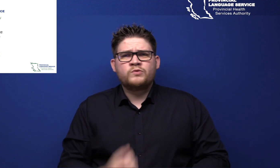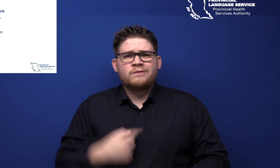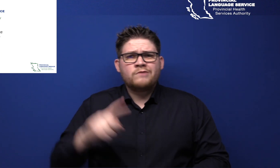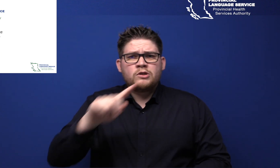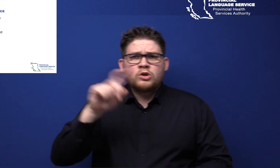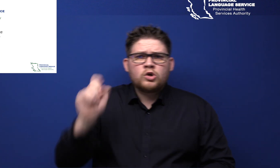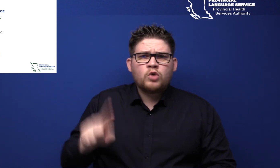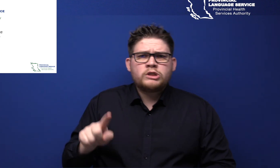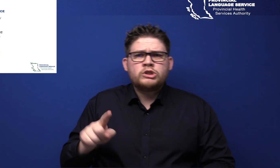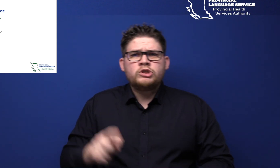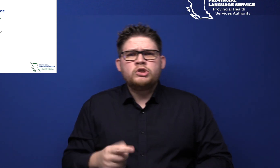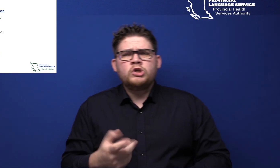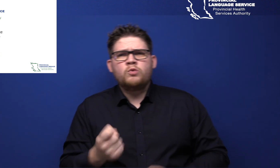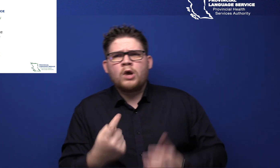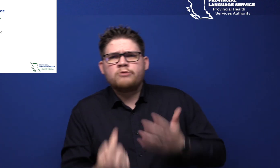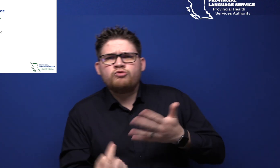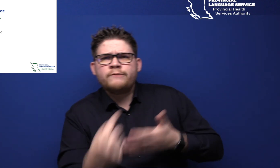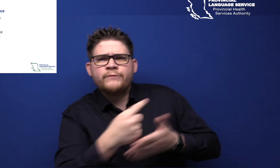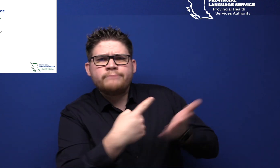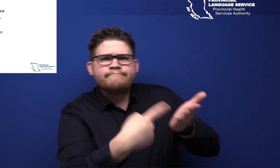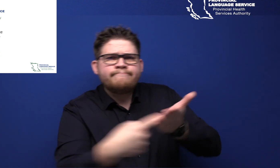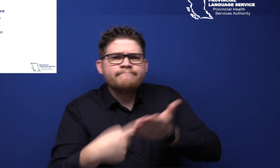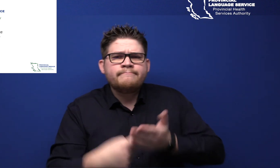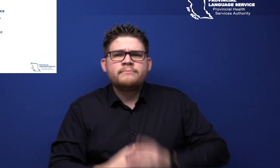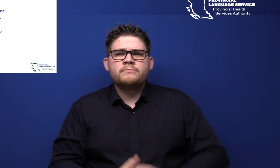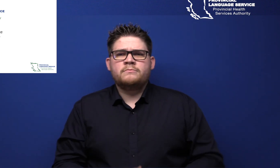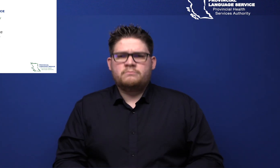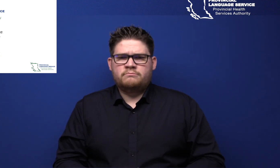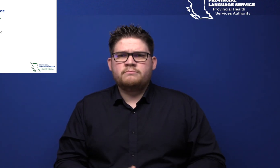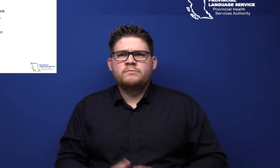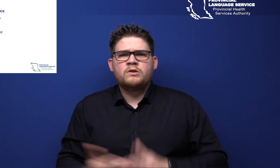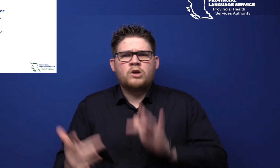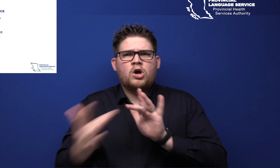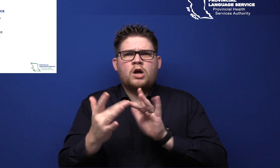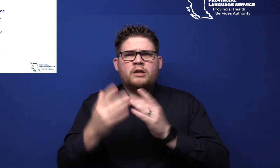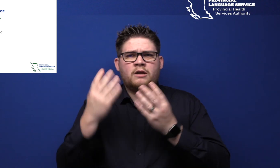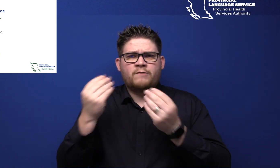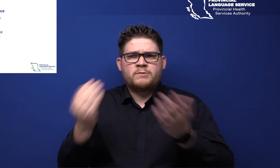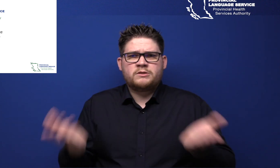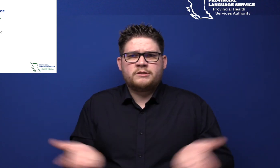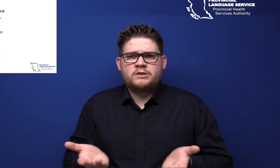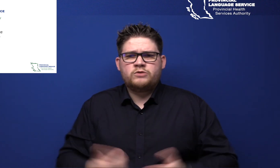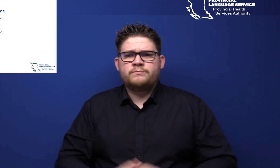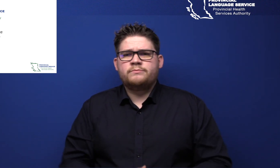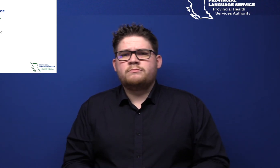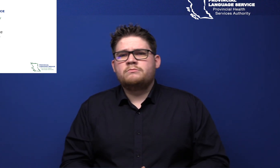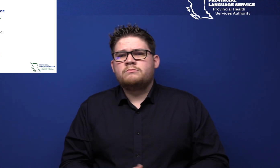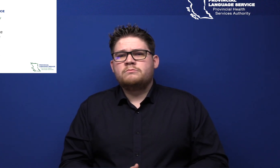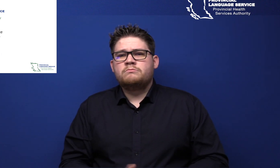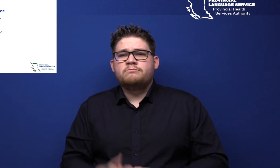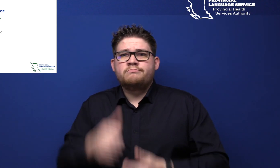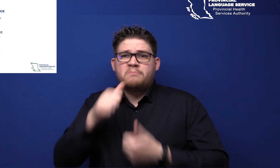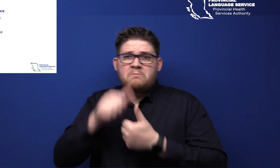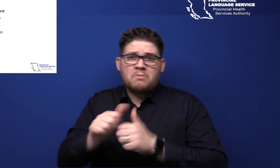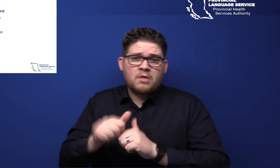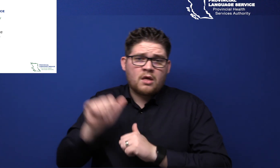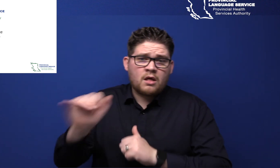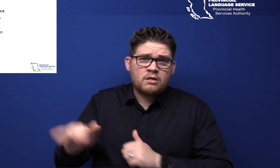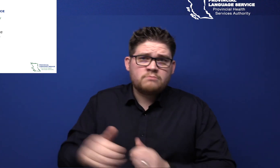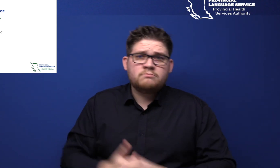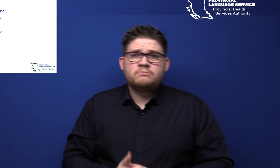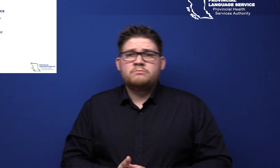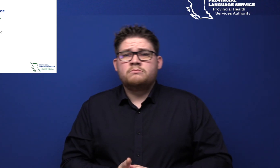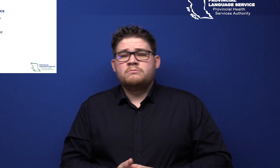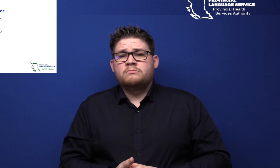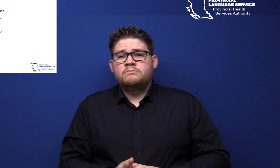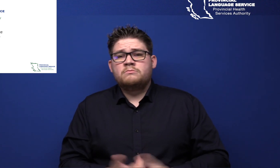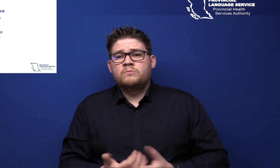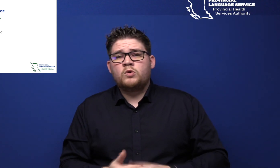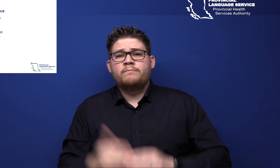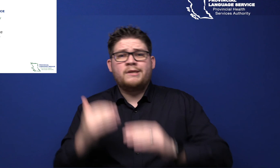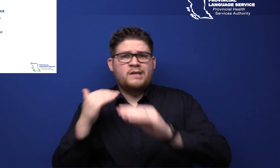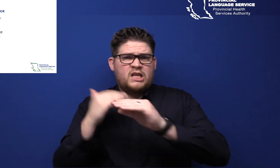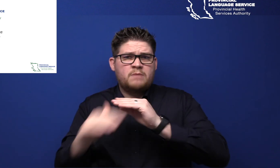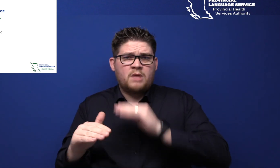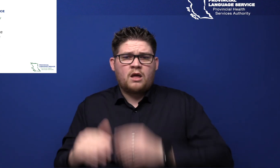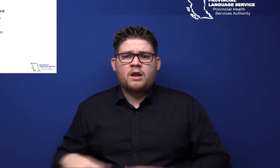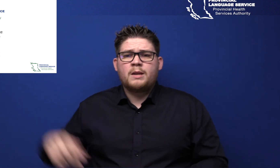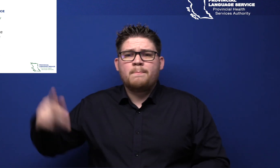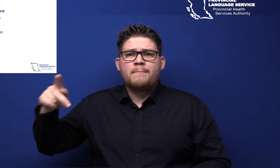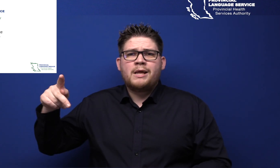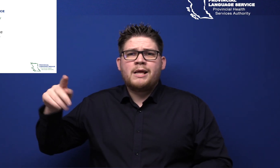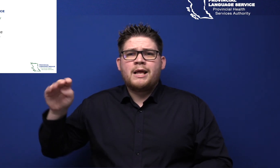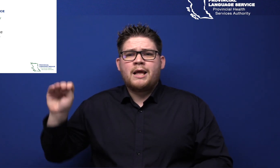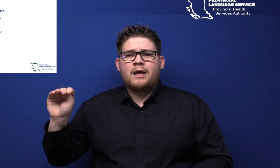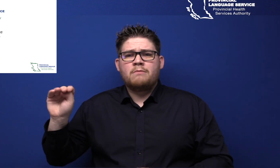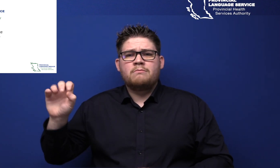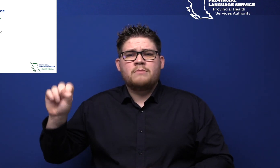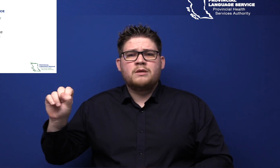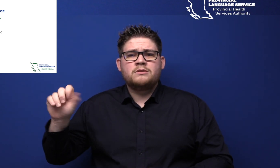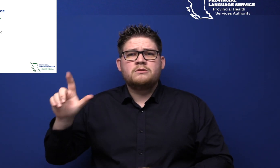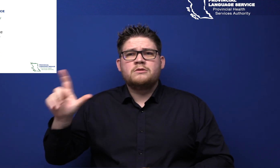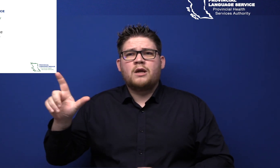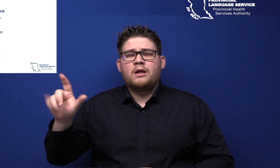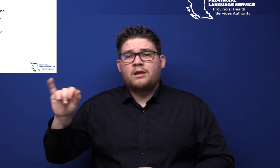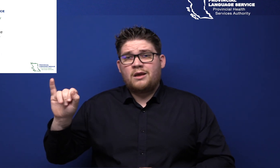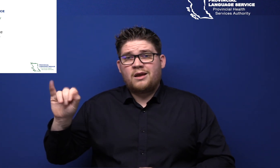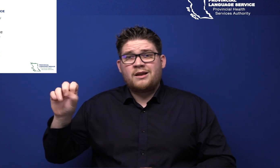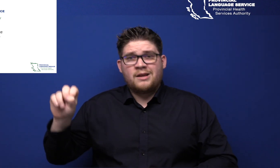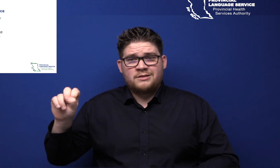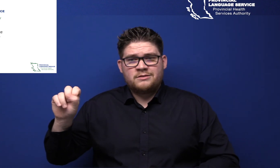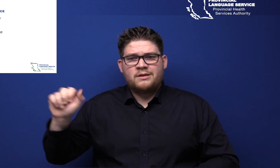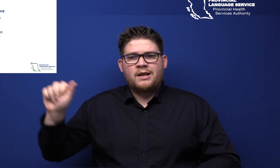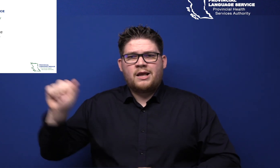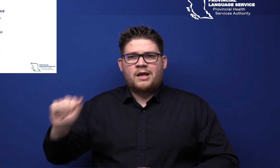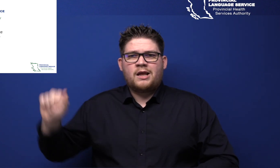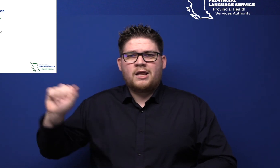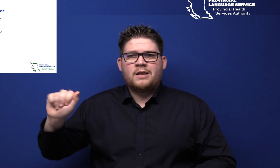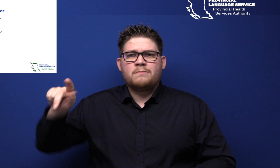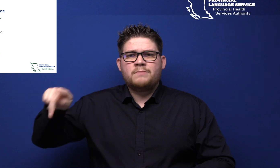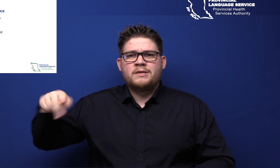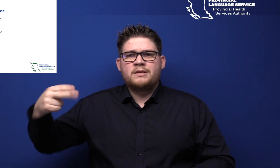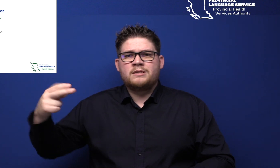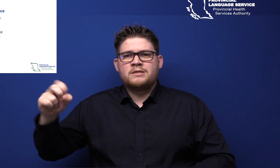If YOU HAVE ANY QUESTIONS, PLEASE CONTACT US AT ANY OF THESE CONTACT METHODS. SO IT COULD BE BY MAIL, WHERE IT COULD